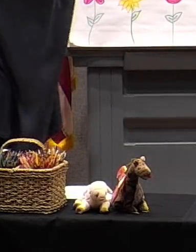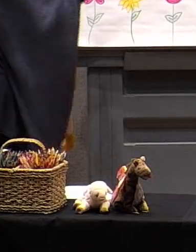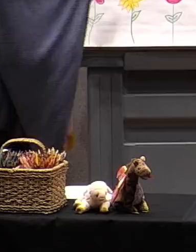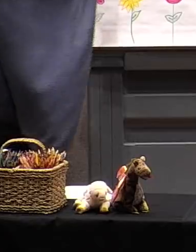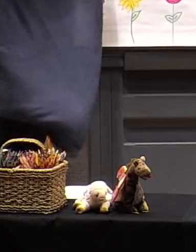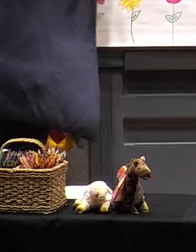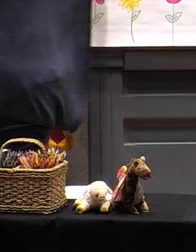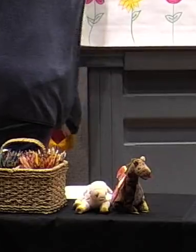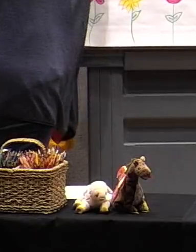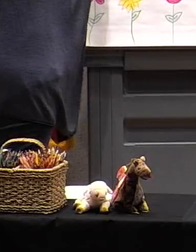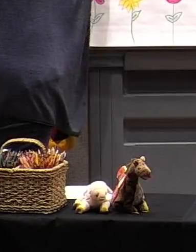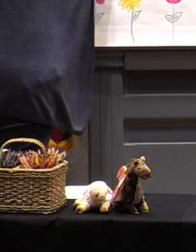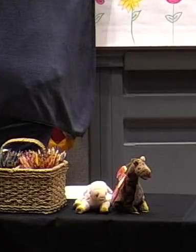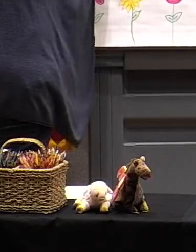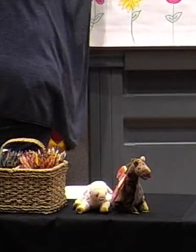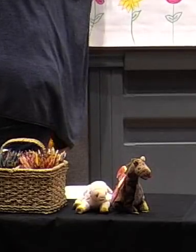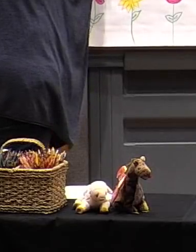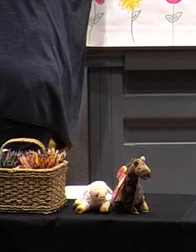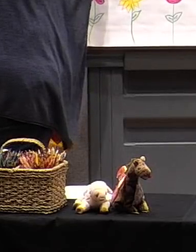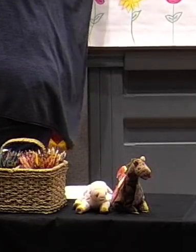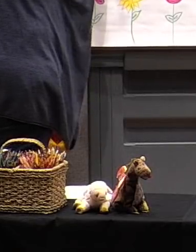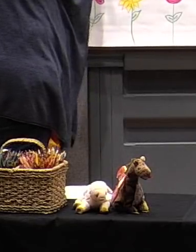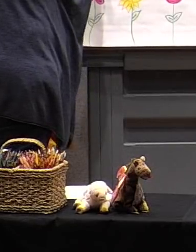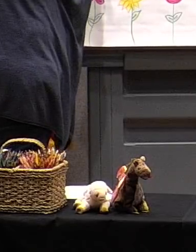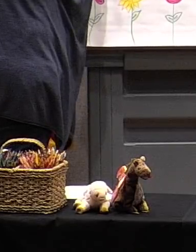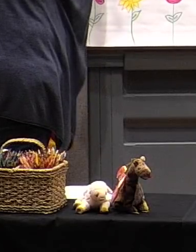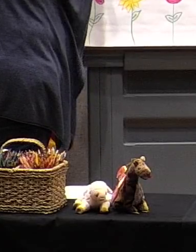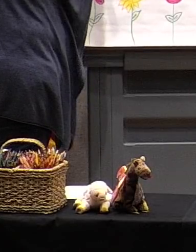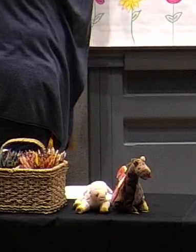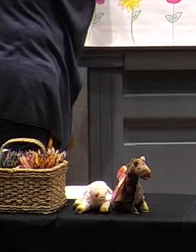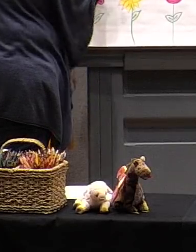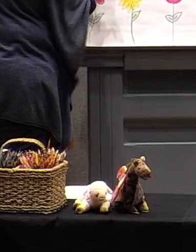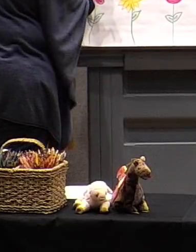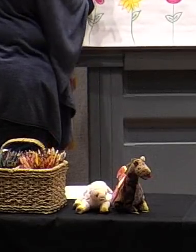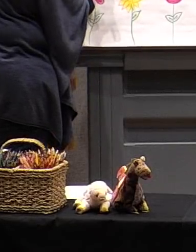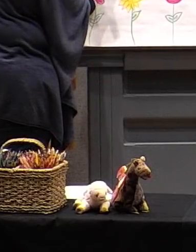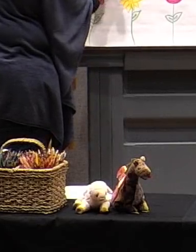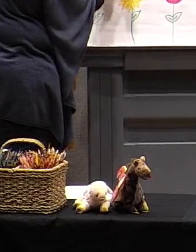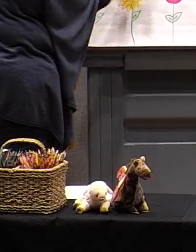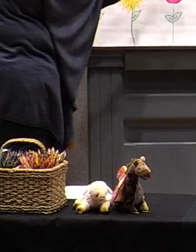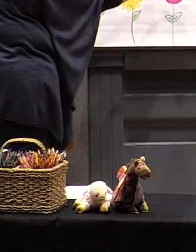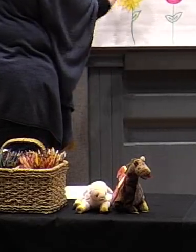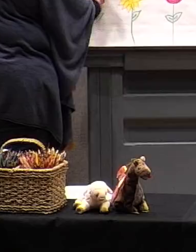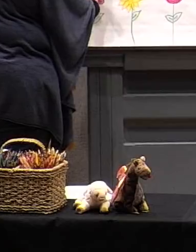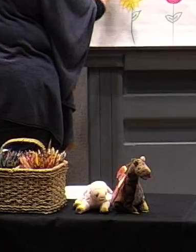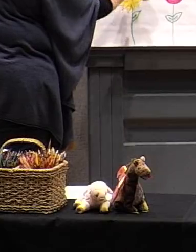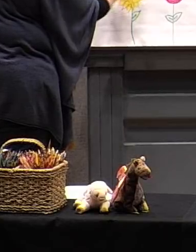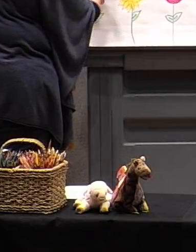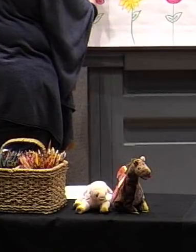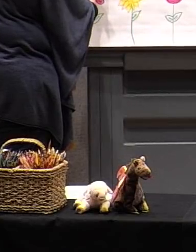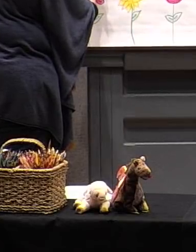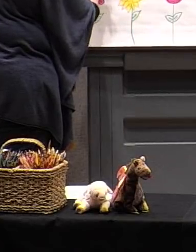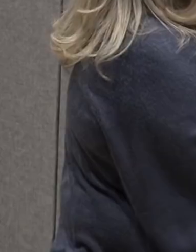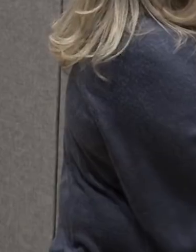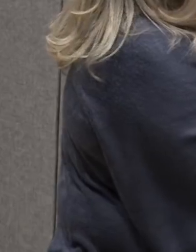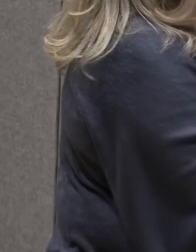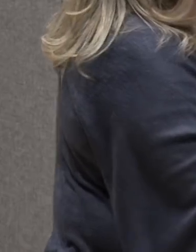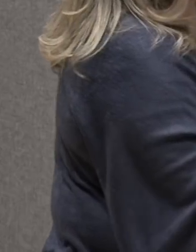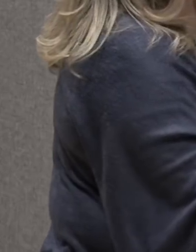We have kind, kind, kind, kind. Fill it with some more and kind.